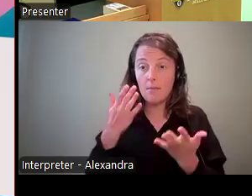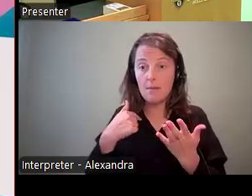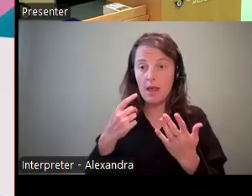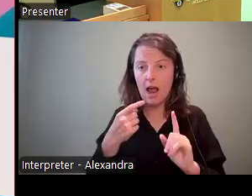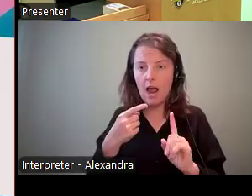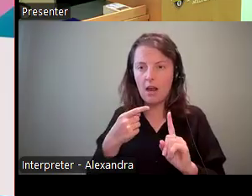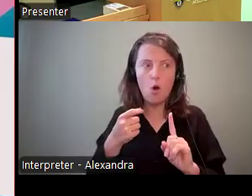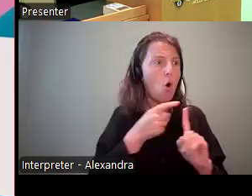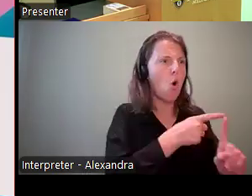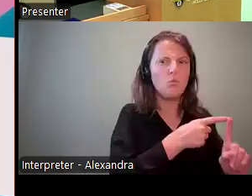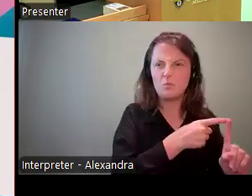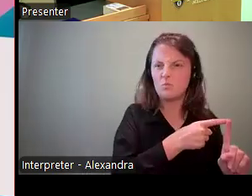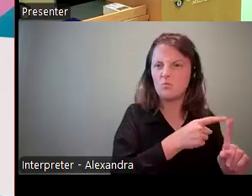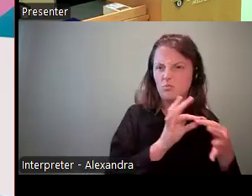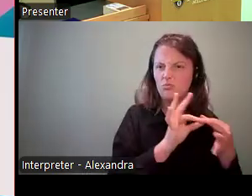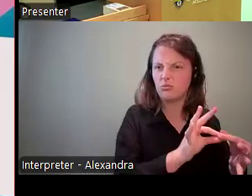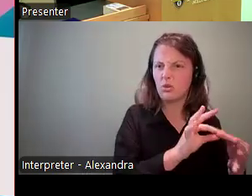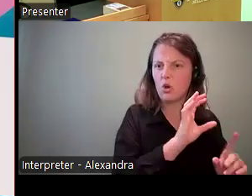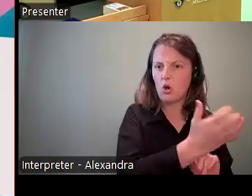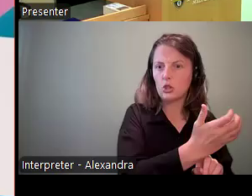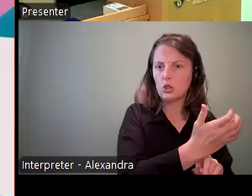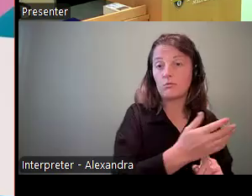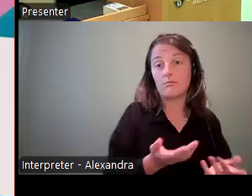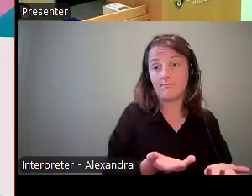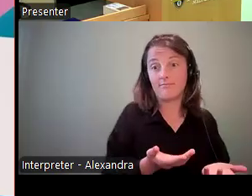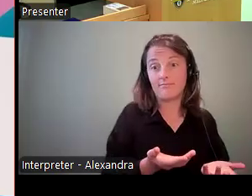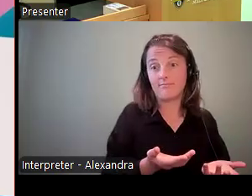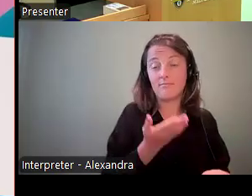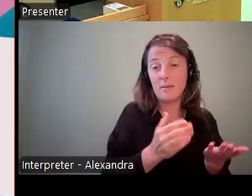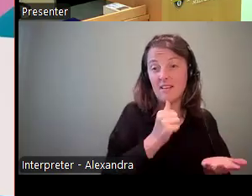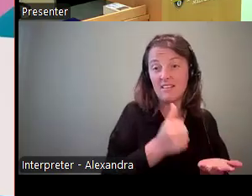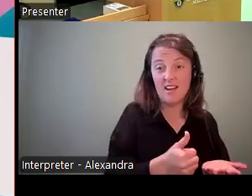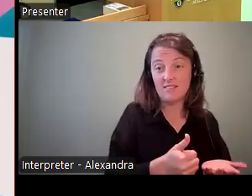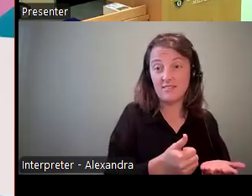treat an underlying universal problem that they share with everybody else. I don't think that's